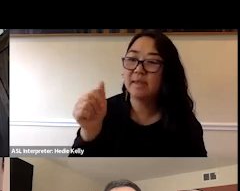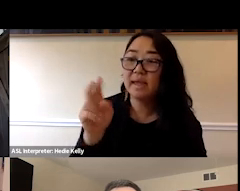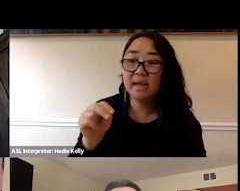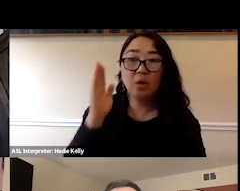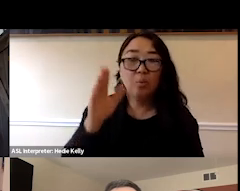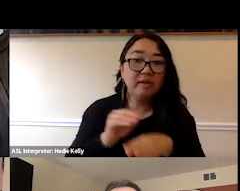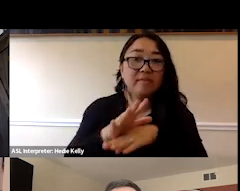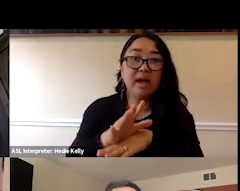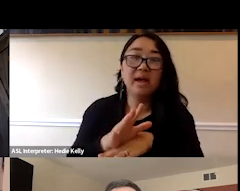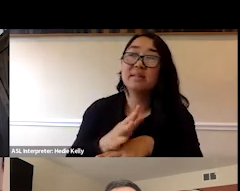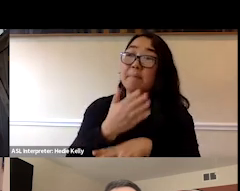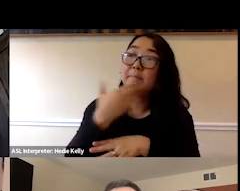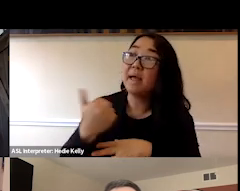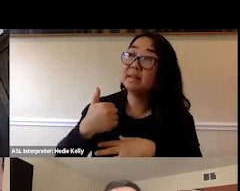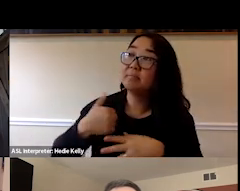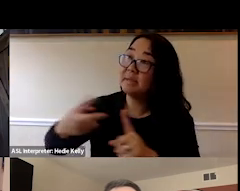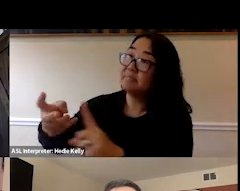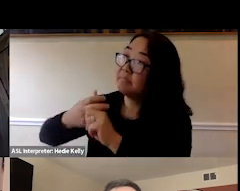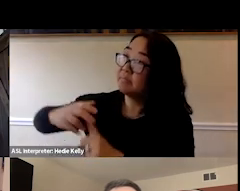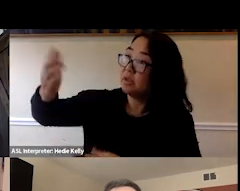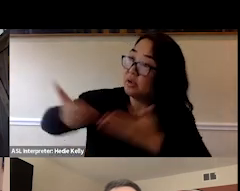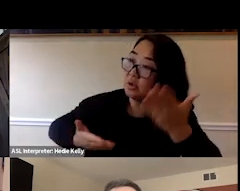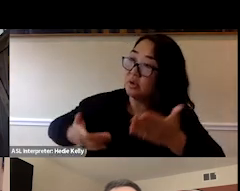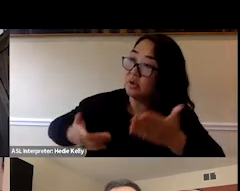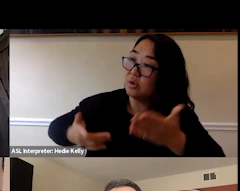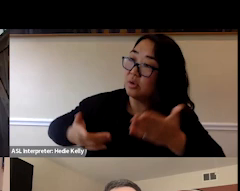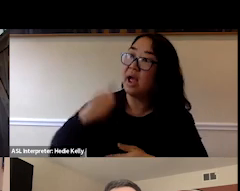work with folks that are well versed in web accessibility,